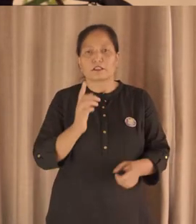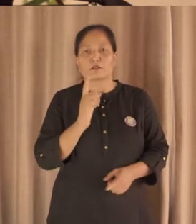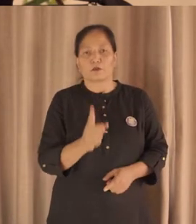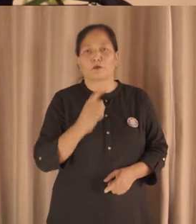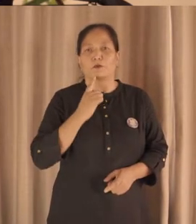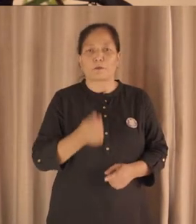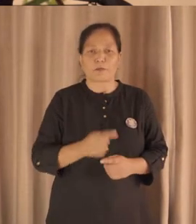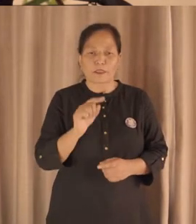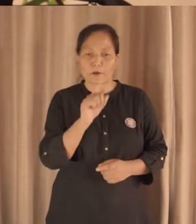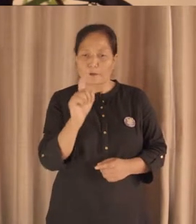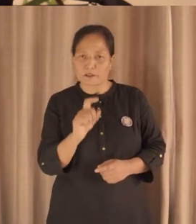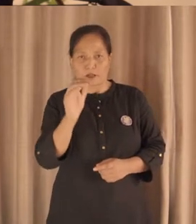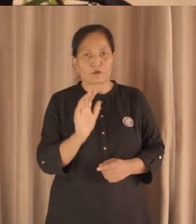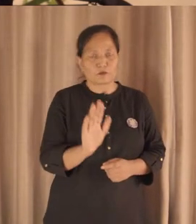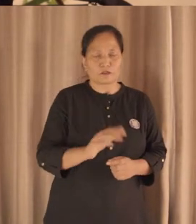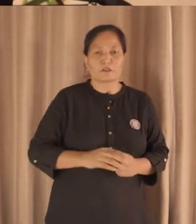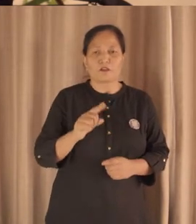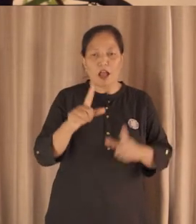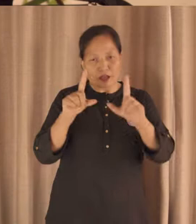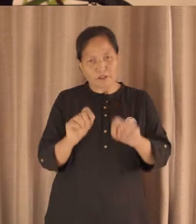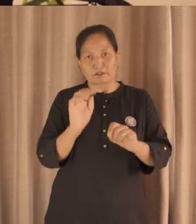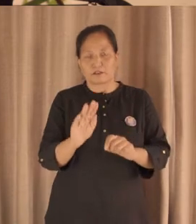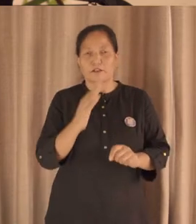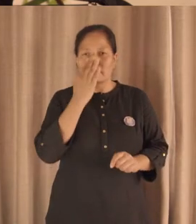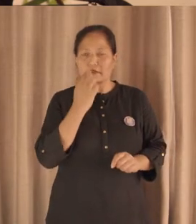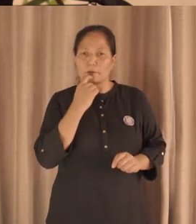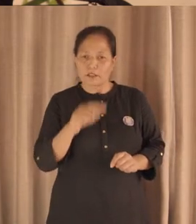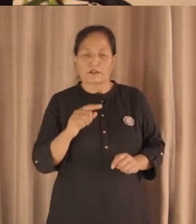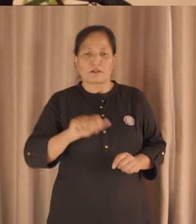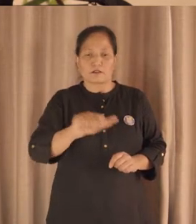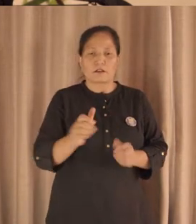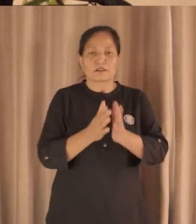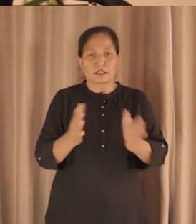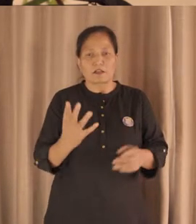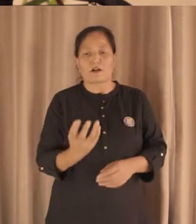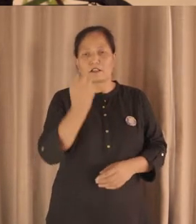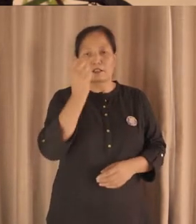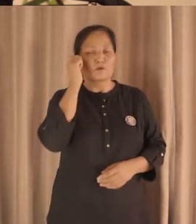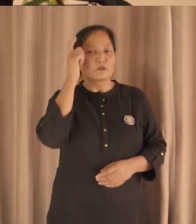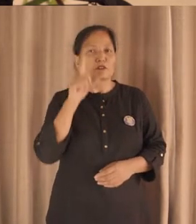the country. Therefore, it is necessary to understand what are the issues that IP rights address including language rights, cultural rights, rights of ownership of land and control